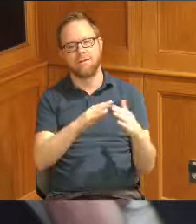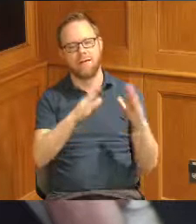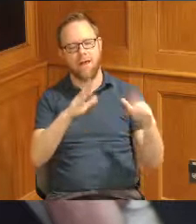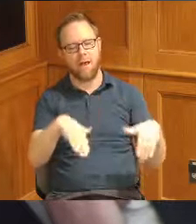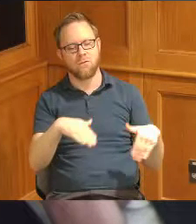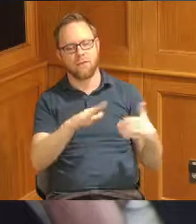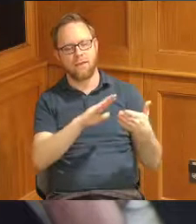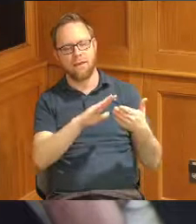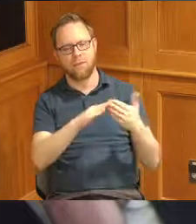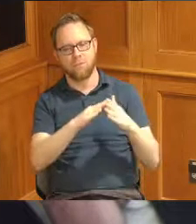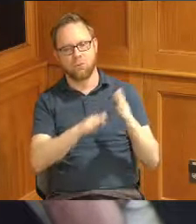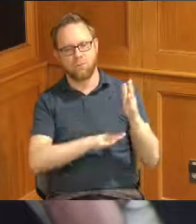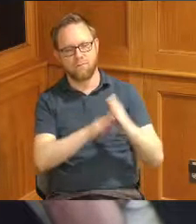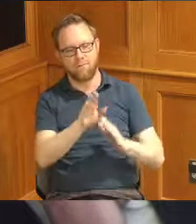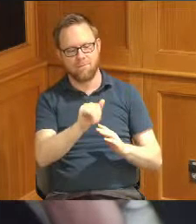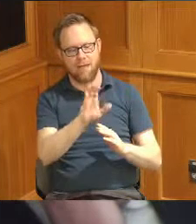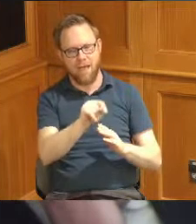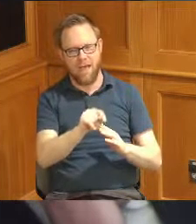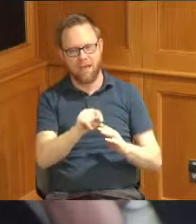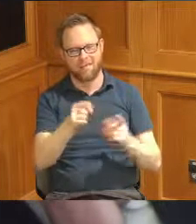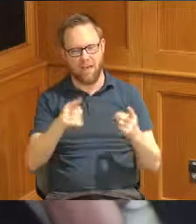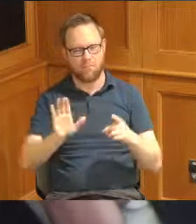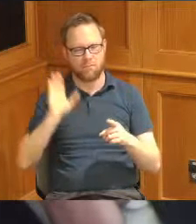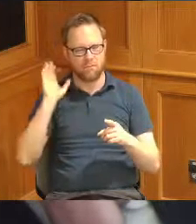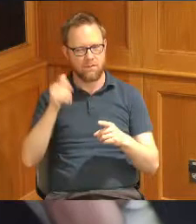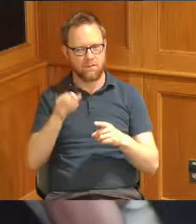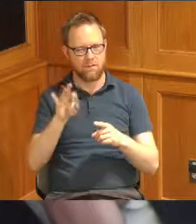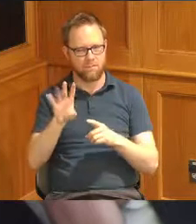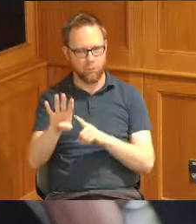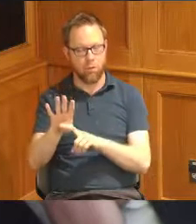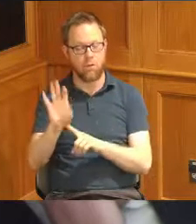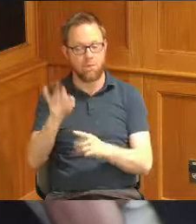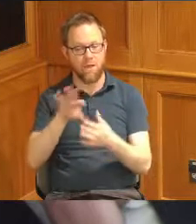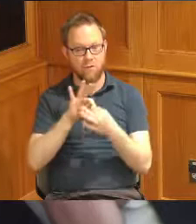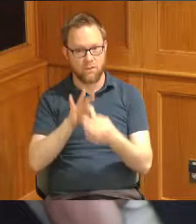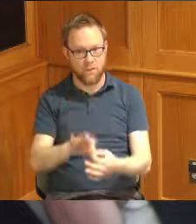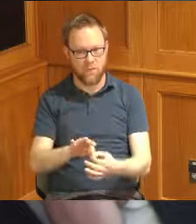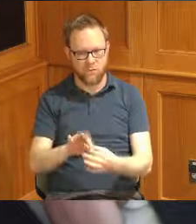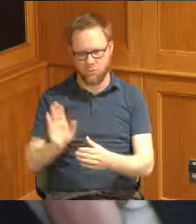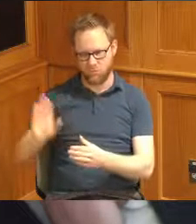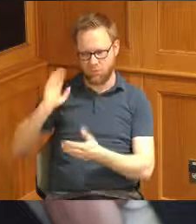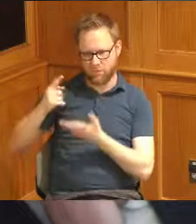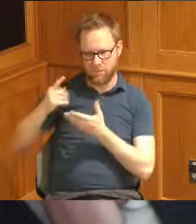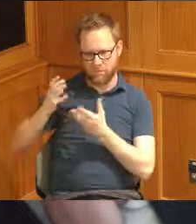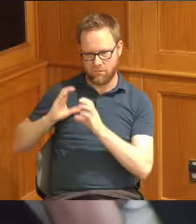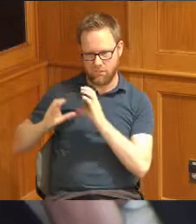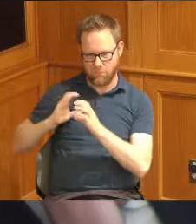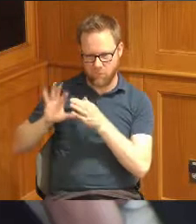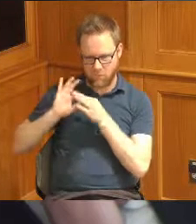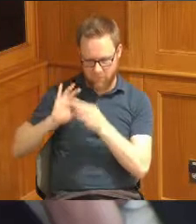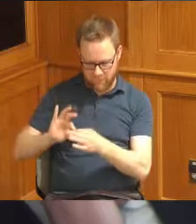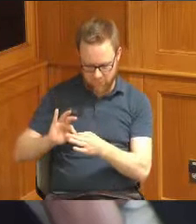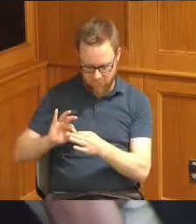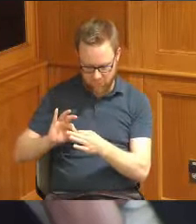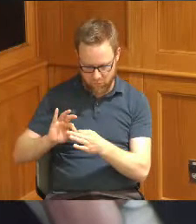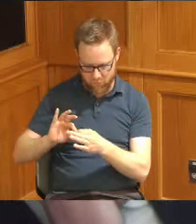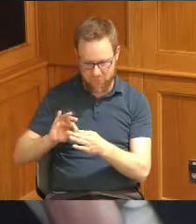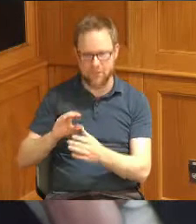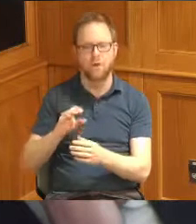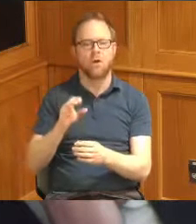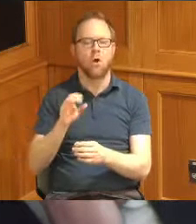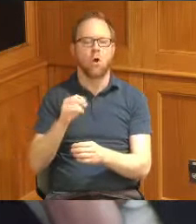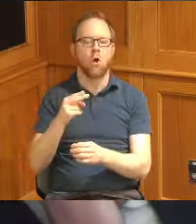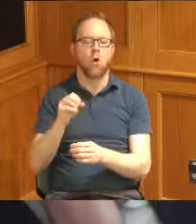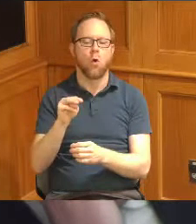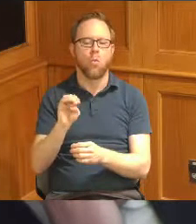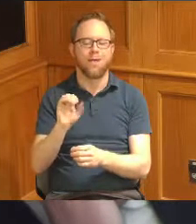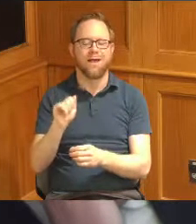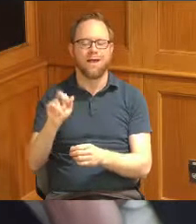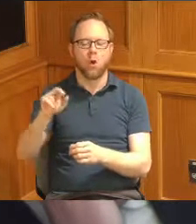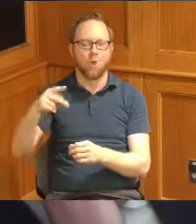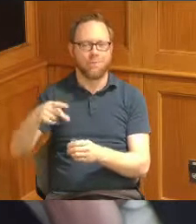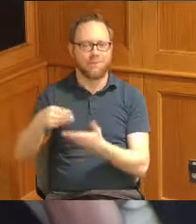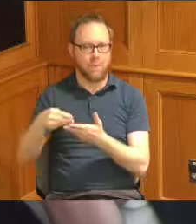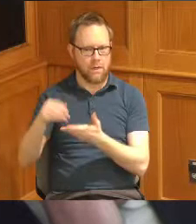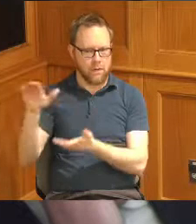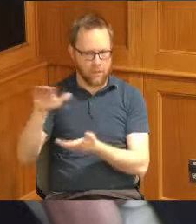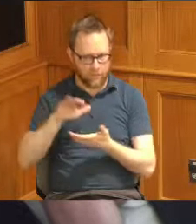this relates to the the previous conversation that we've had on the home ARP Grant we have item